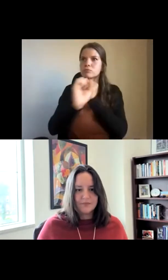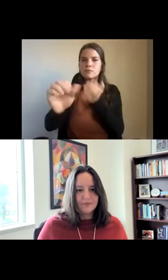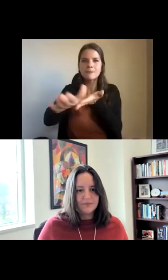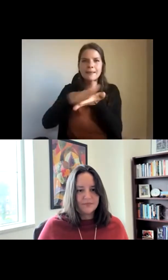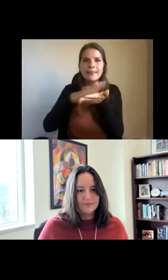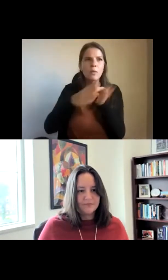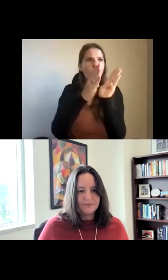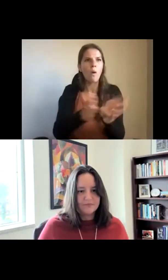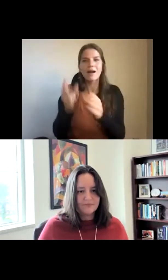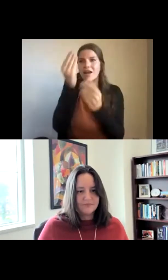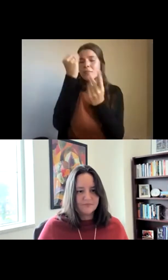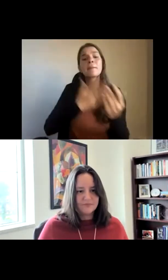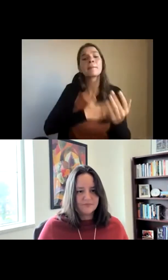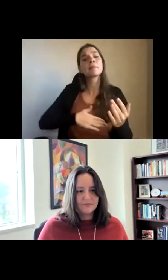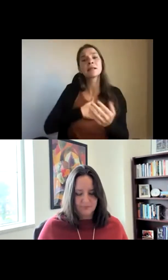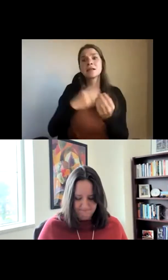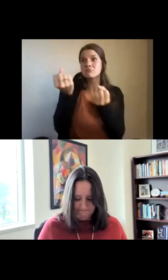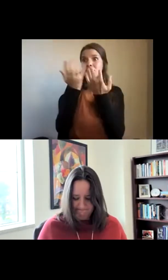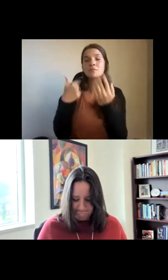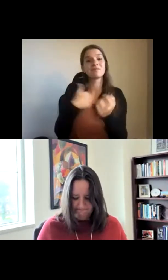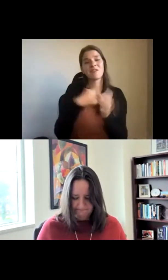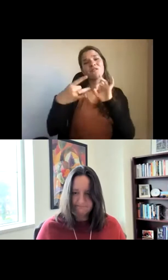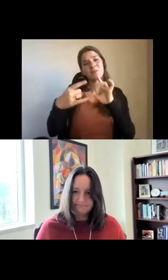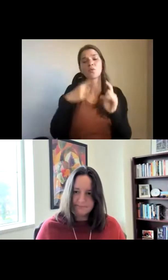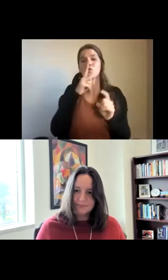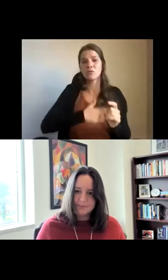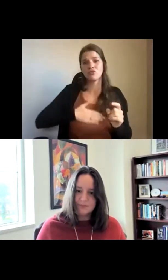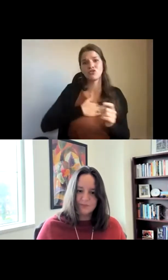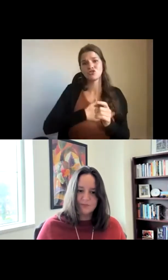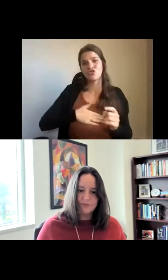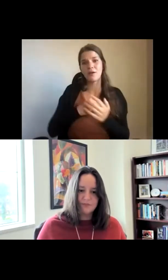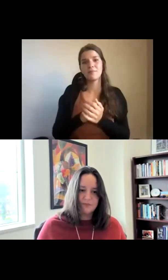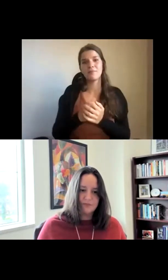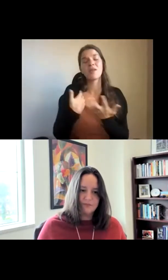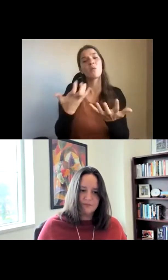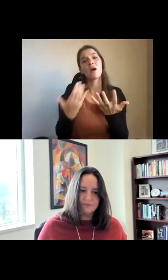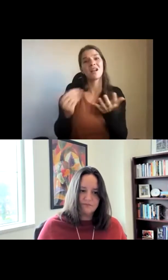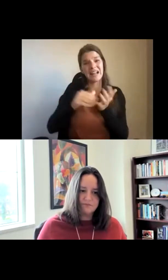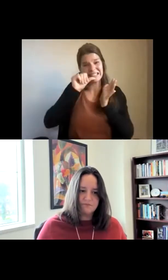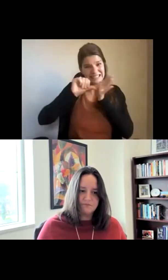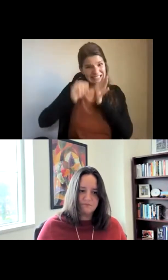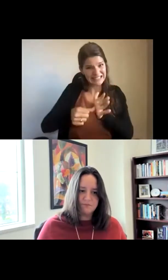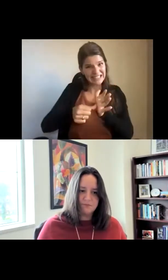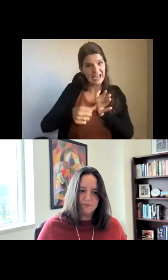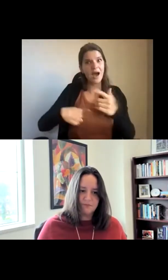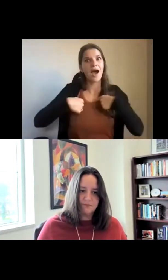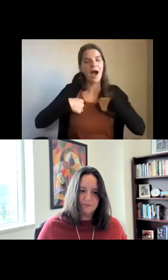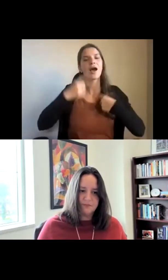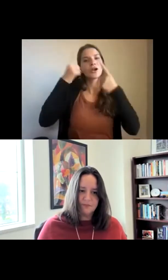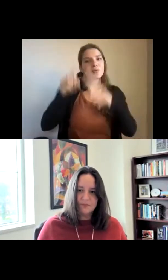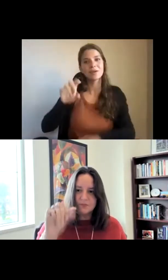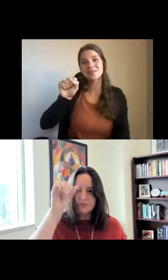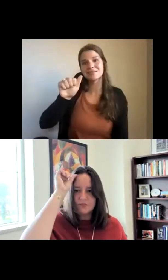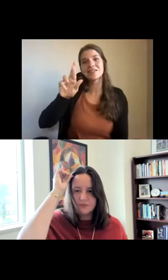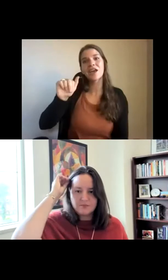us with feedback. I want to just reiterate that I agree with Sarah, that getting vaccinated is